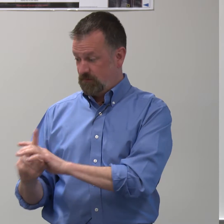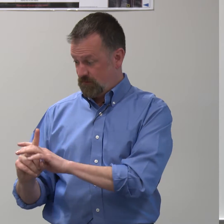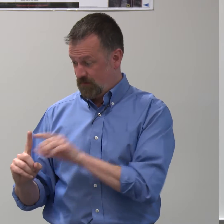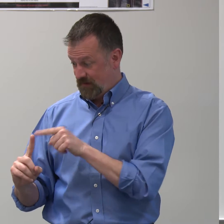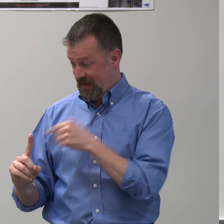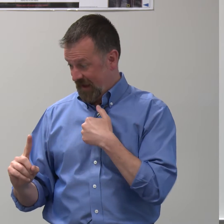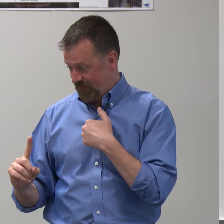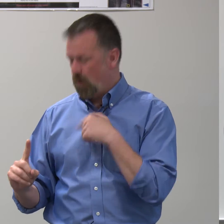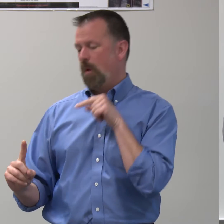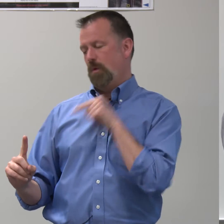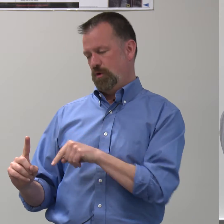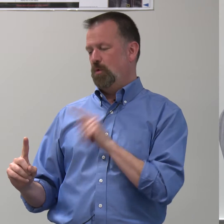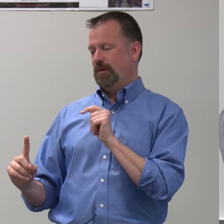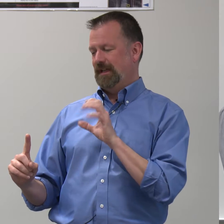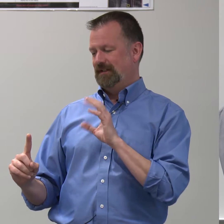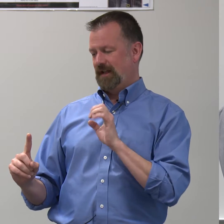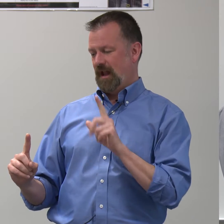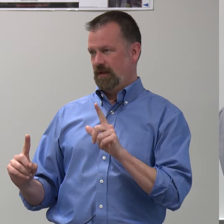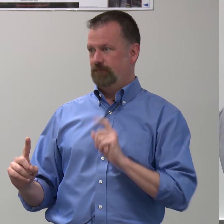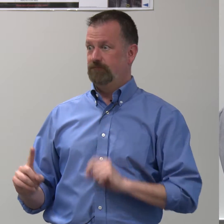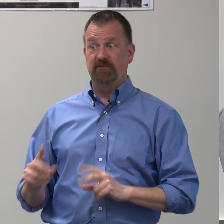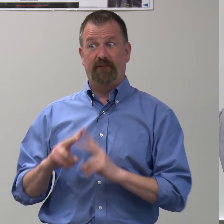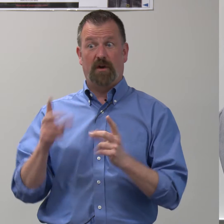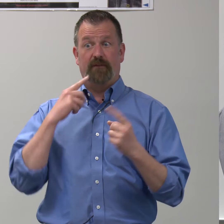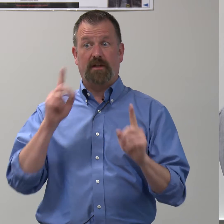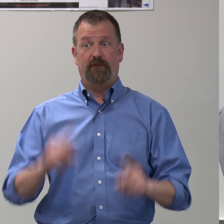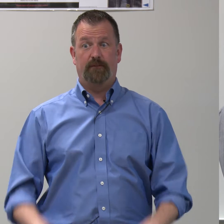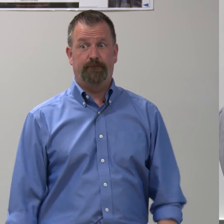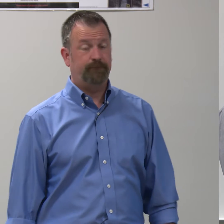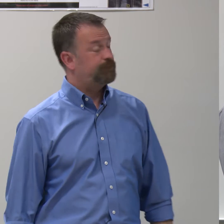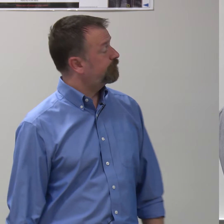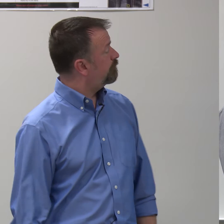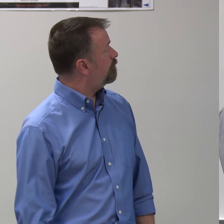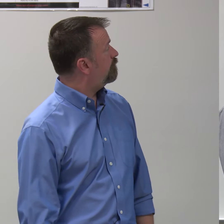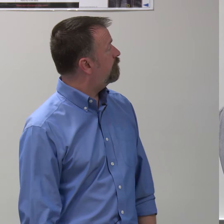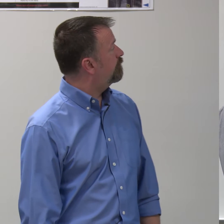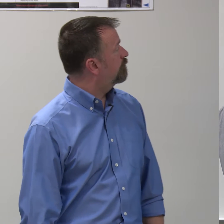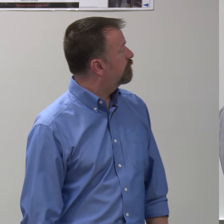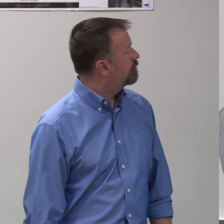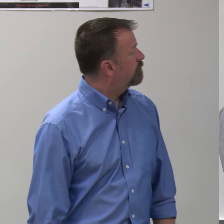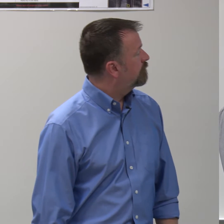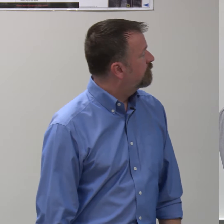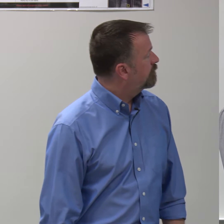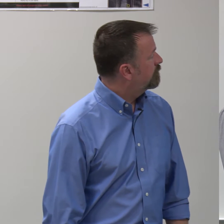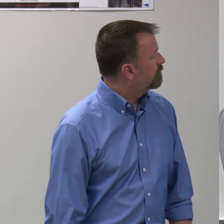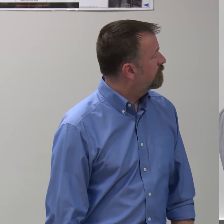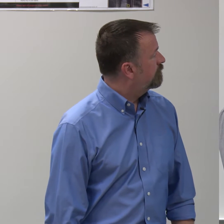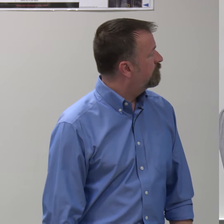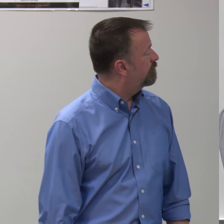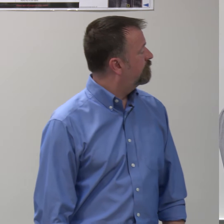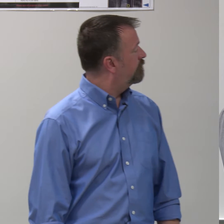and it's very effective. Now, one of the things that was clear to me was,